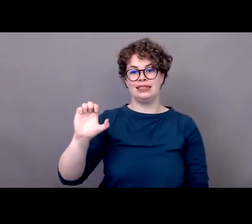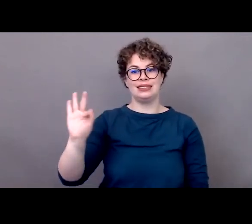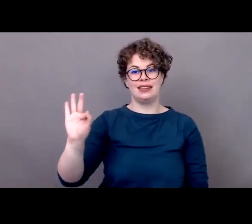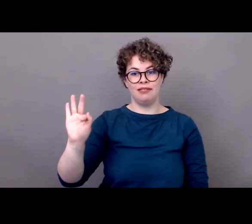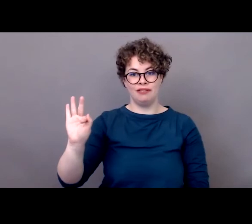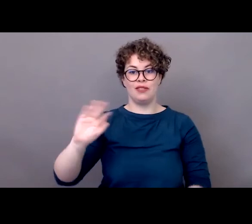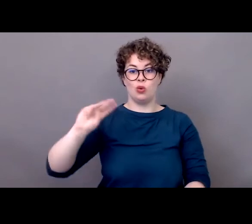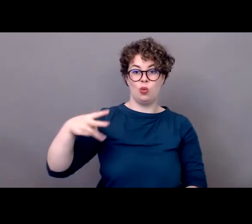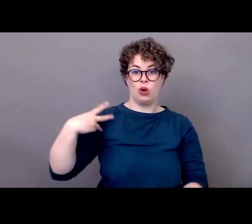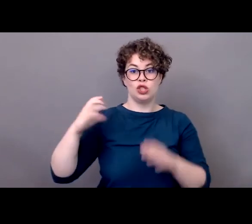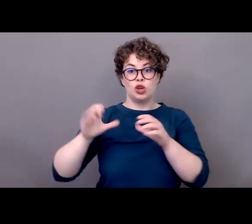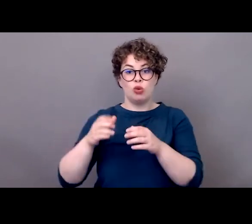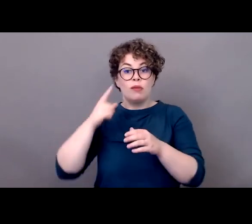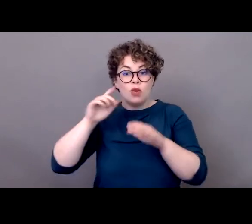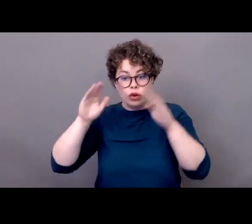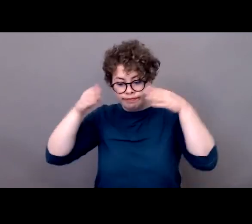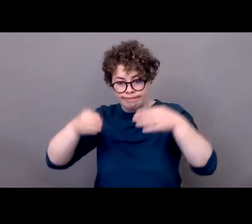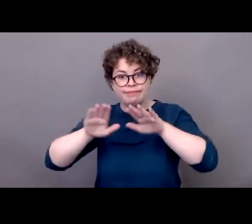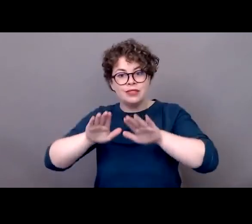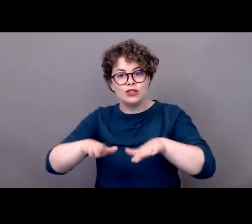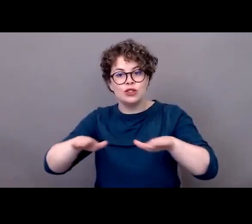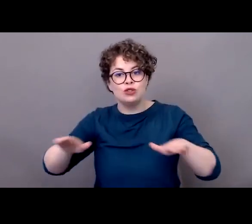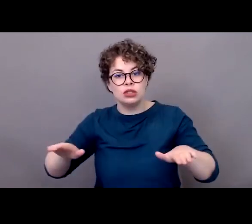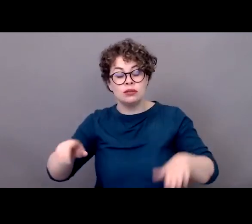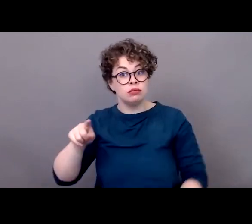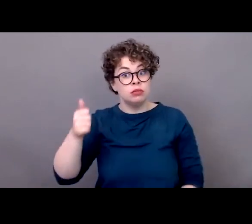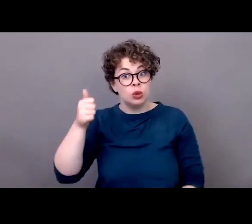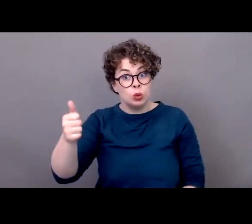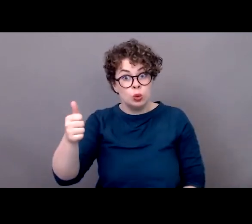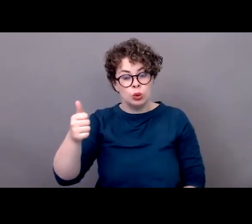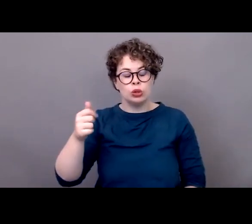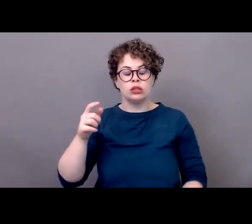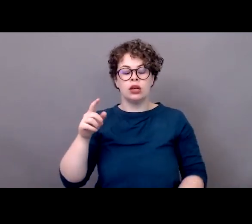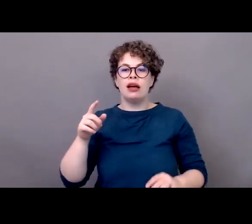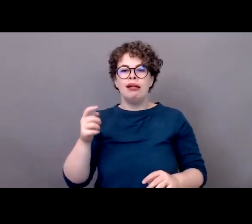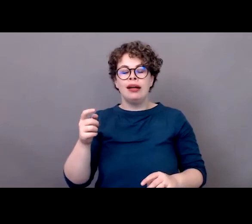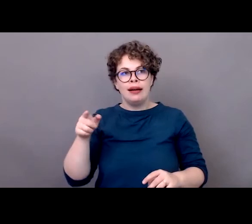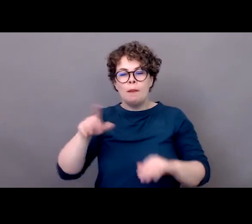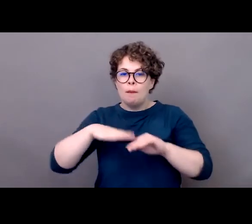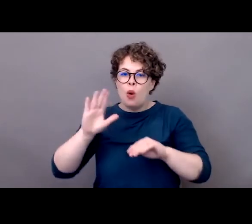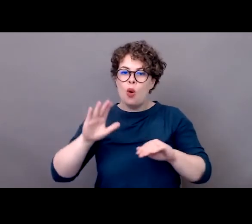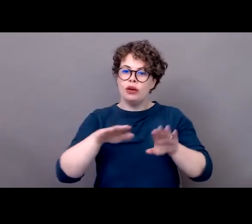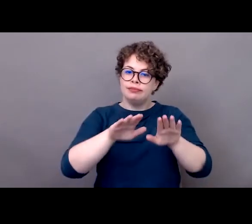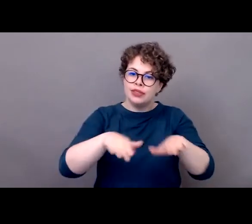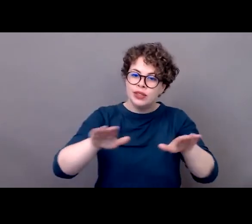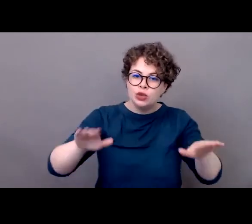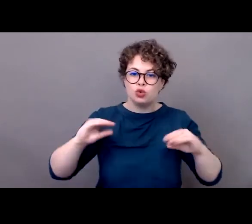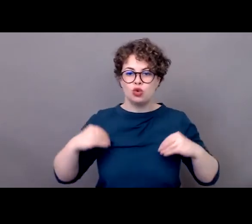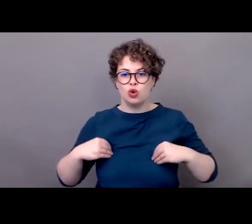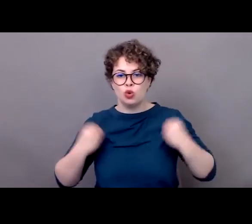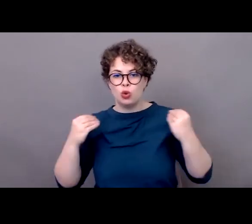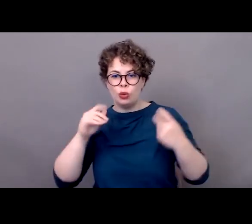than the Washington Group but gathers data on children and youth in the range of 2–17 years old.